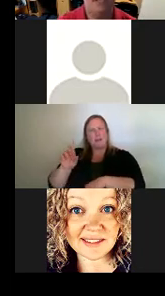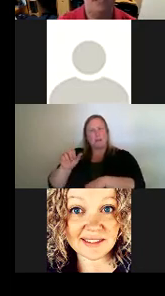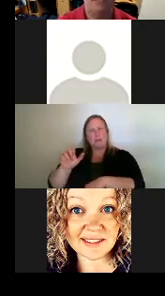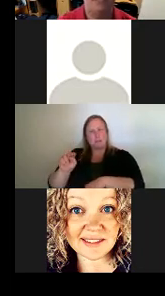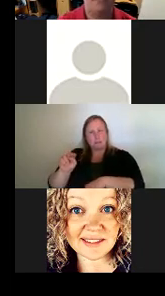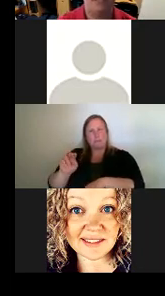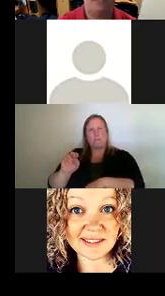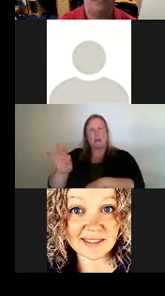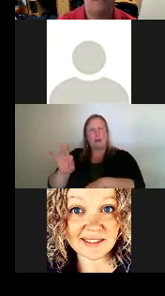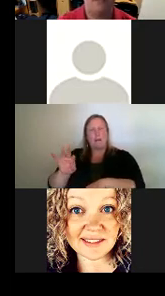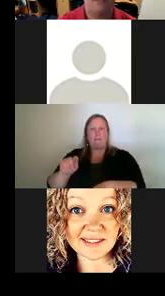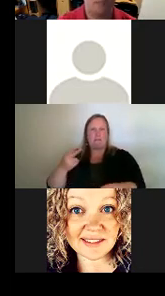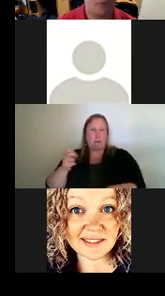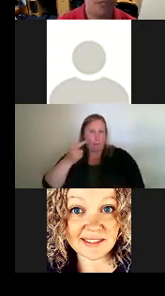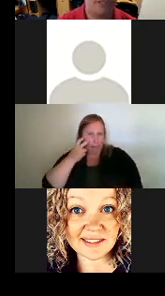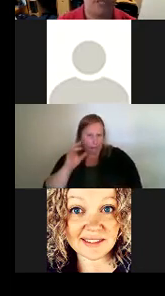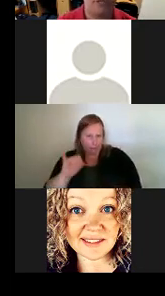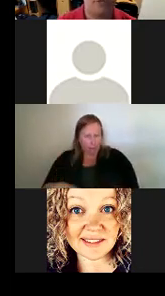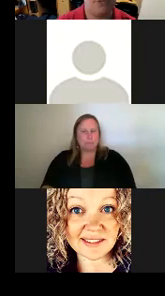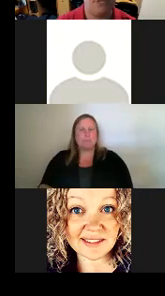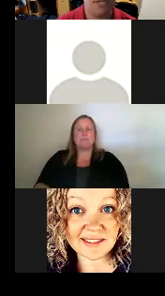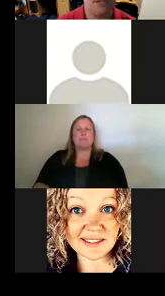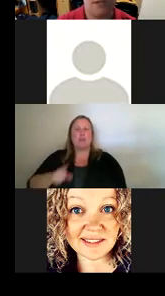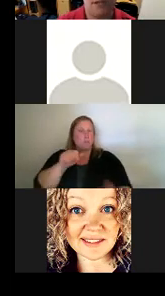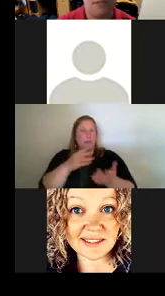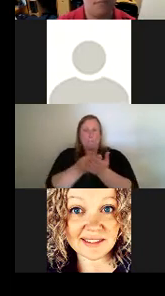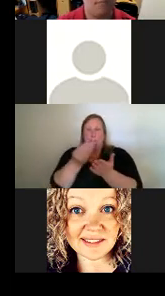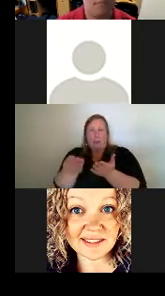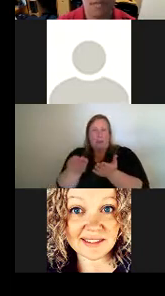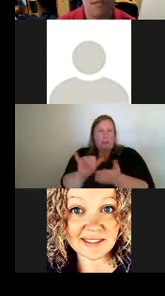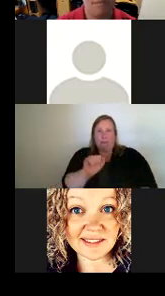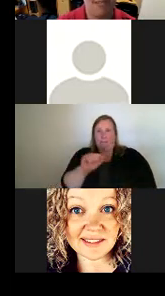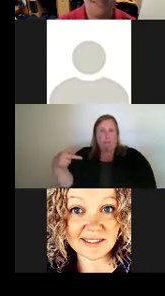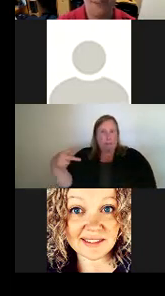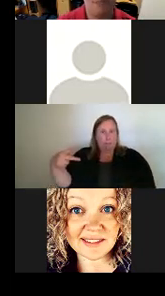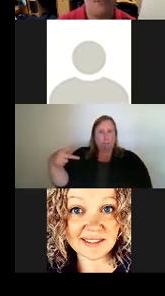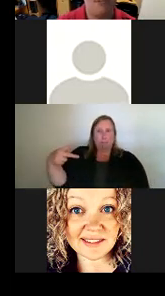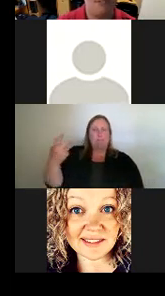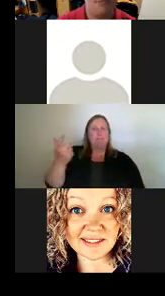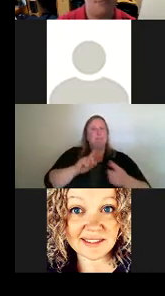THIS IS AVAILABLE FOR PURCHASE AND YOU CAN USE IT ON MANY DIFFERENT OPERATING SYSTEMS.